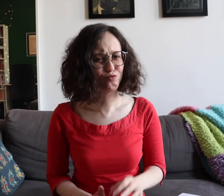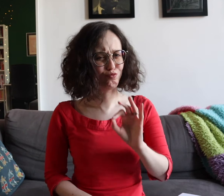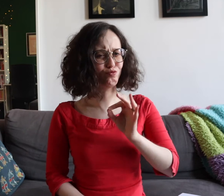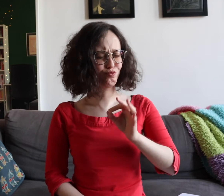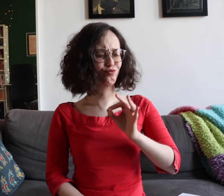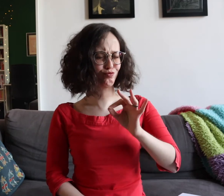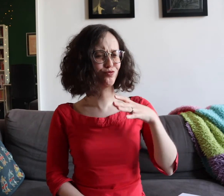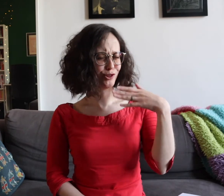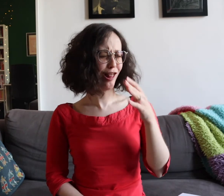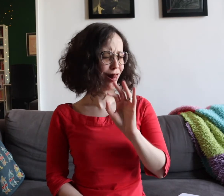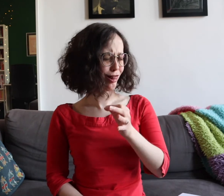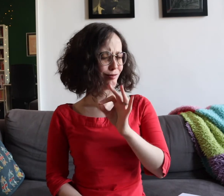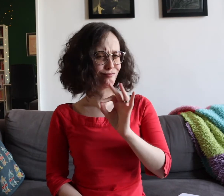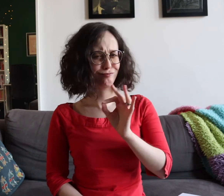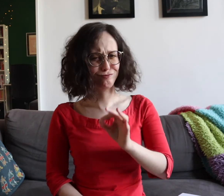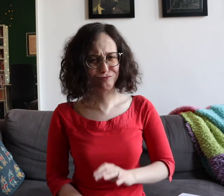Yeah, yeah, sure.